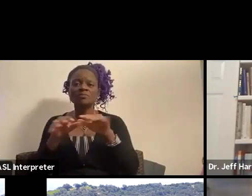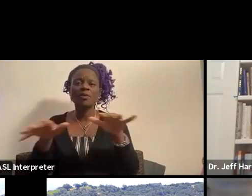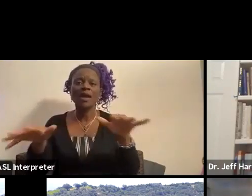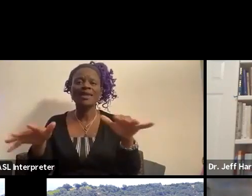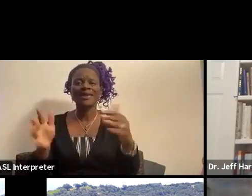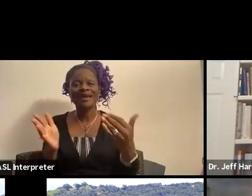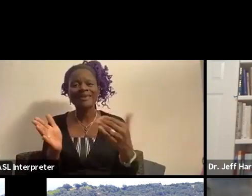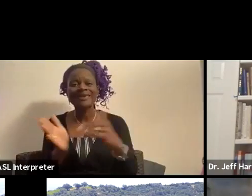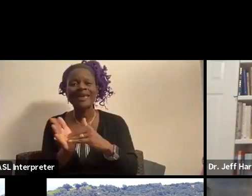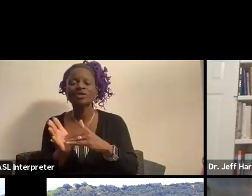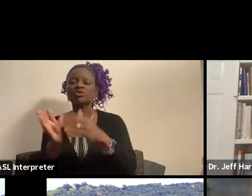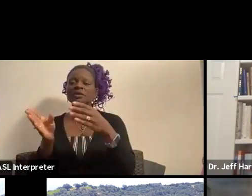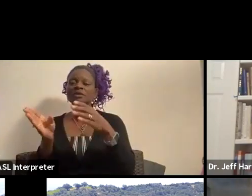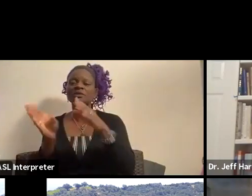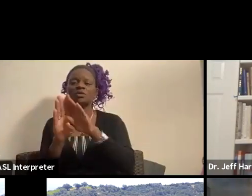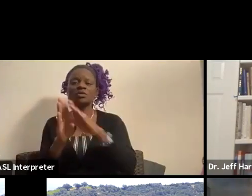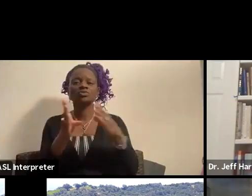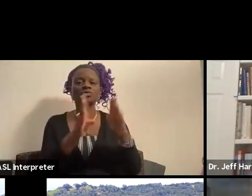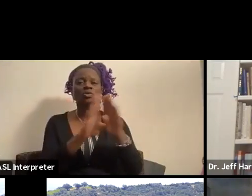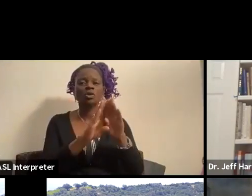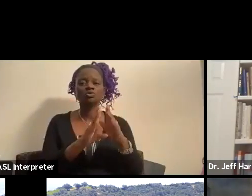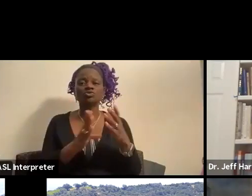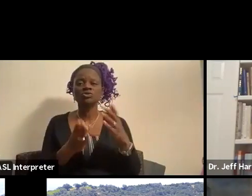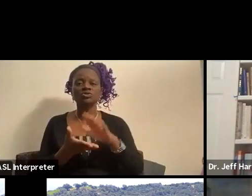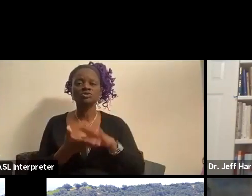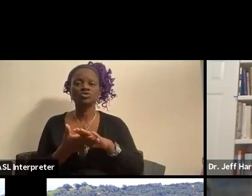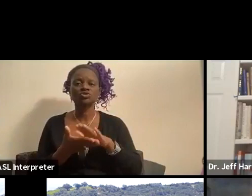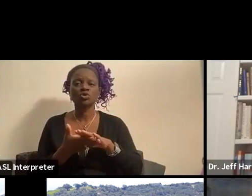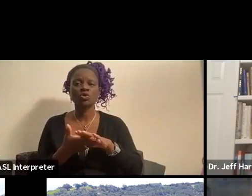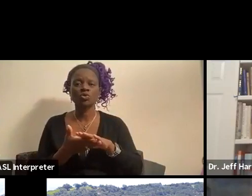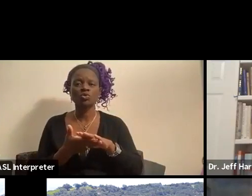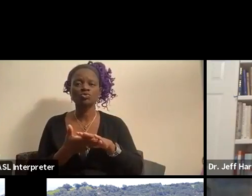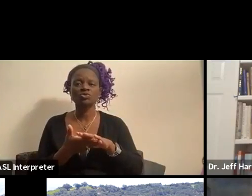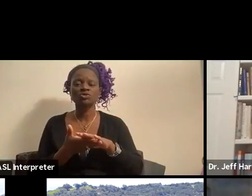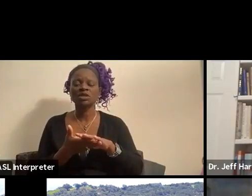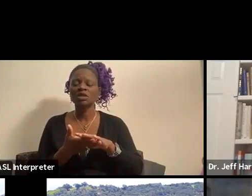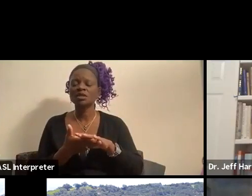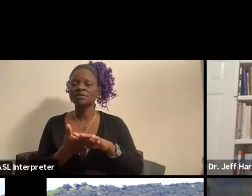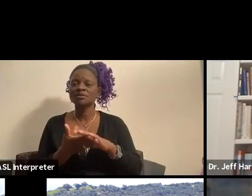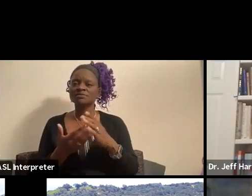there, there where they had the most exposure issues were in the secondary